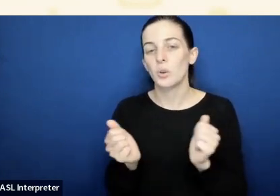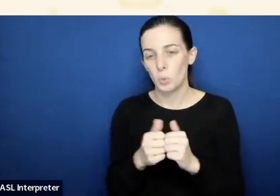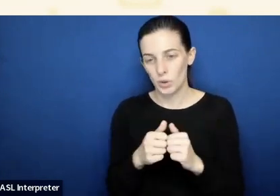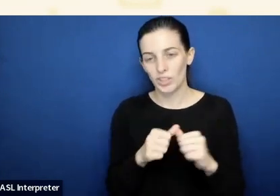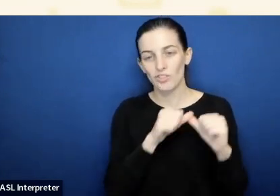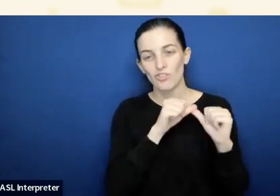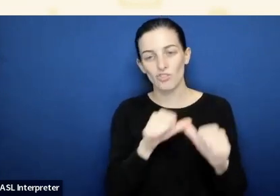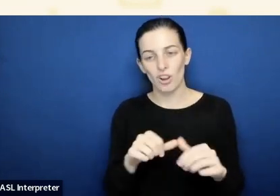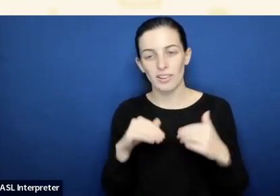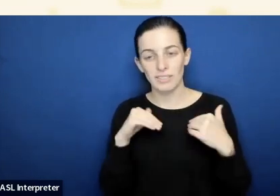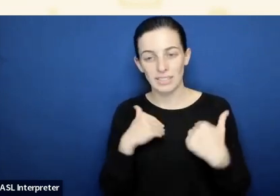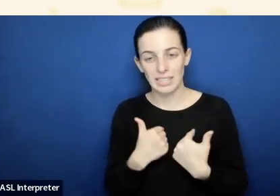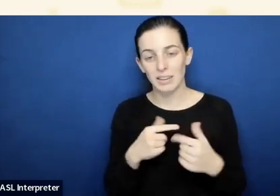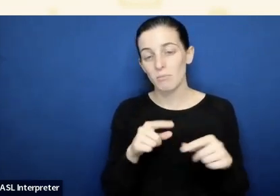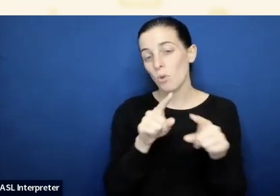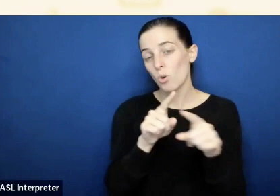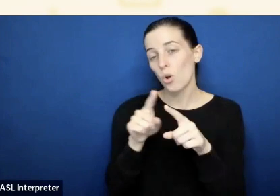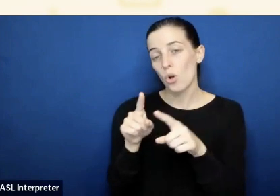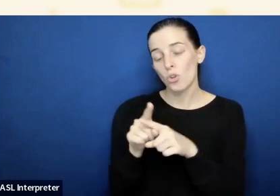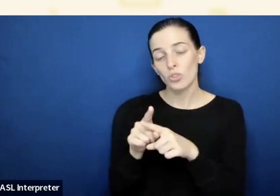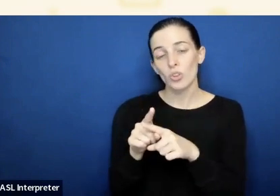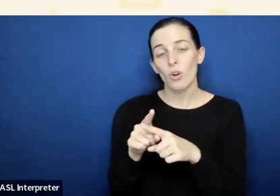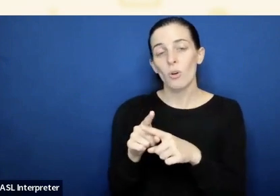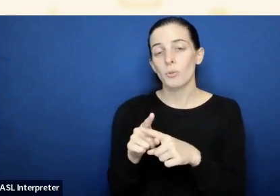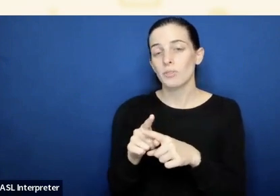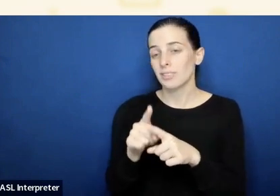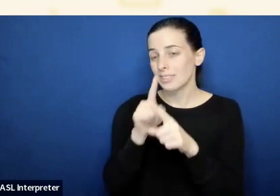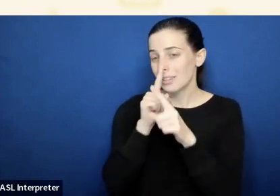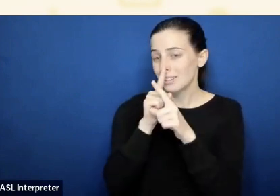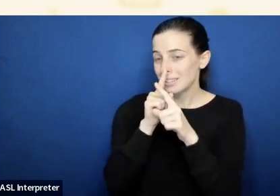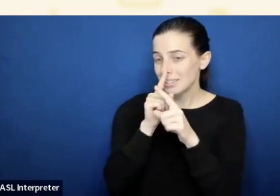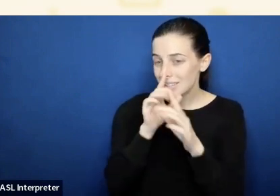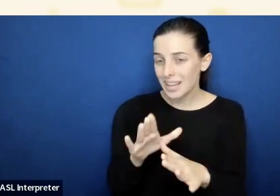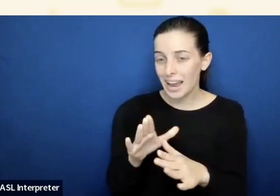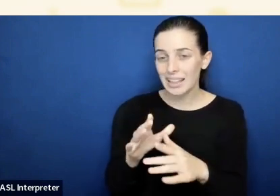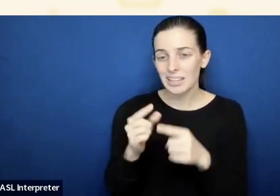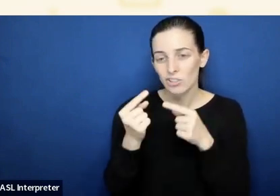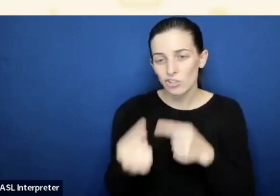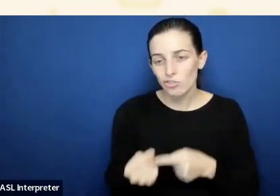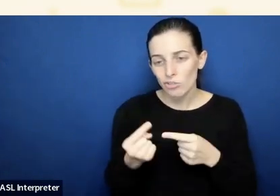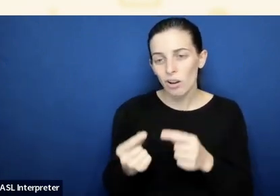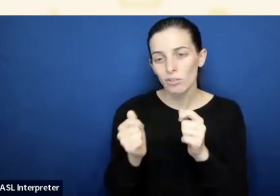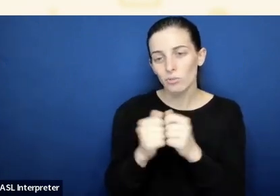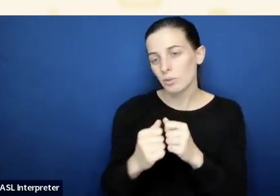but also the silent battles of mental health conditions,